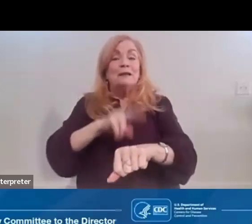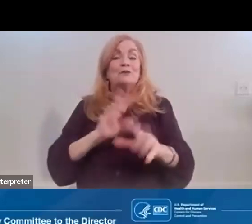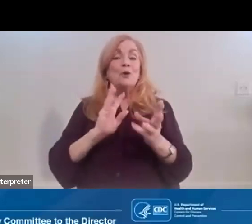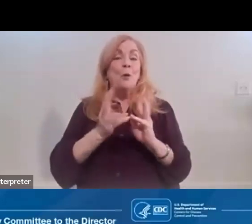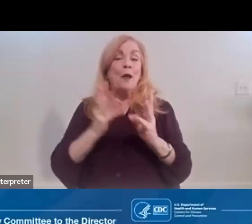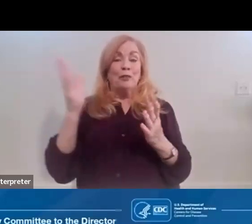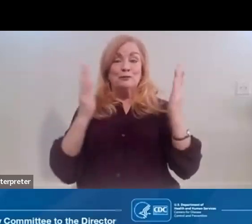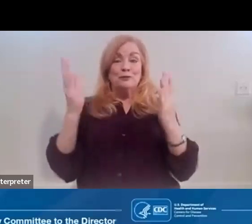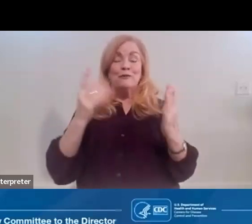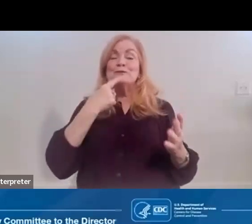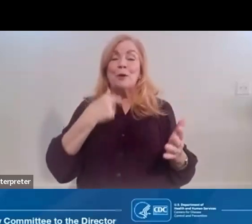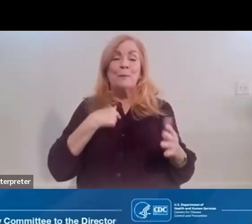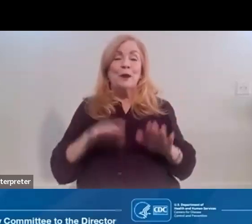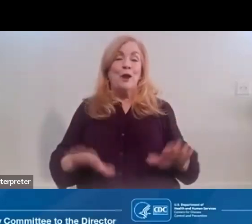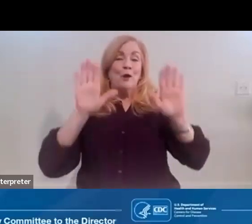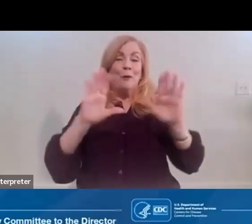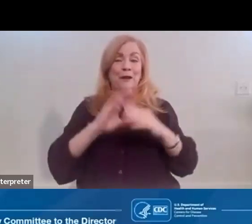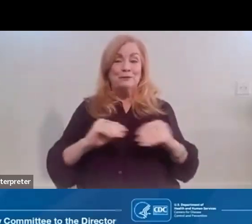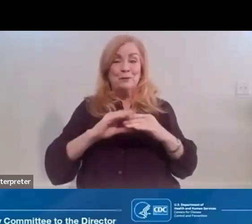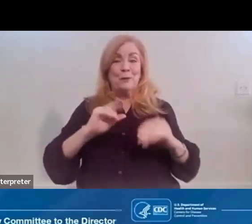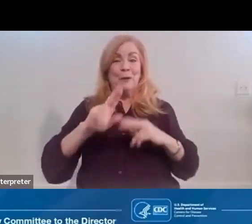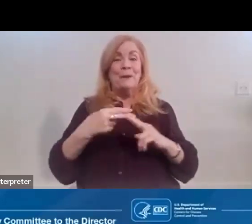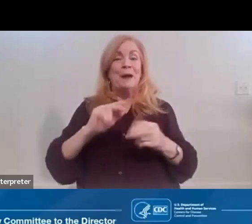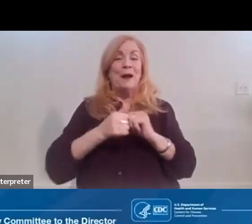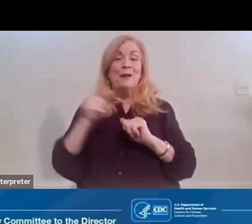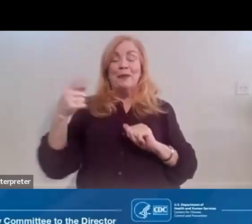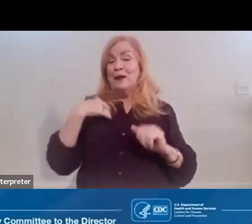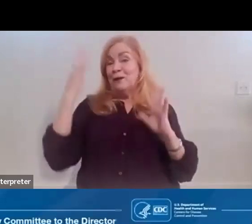he told me this really great story about how they had these beautiful models for tornadoes